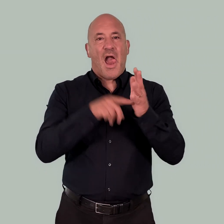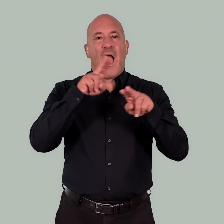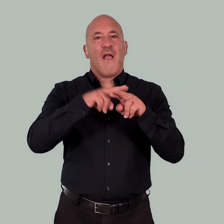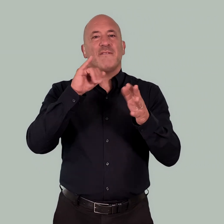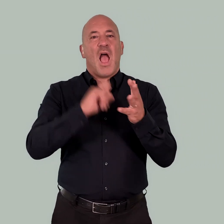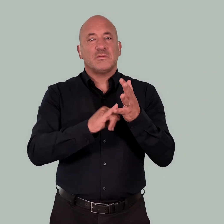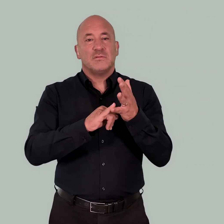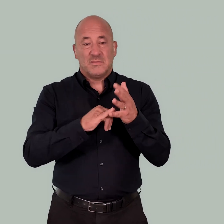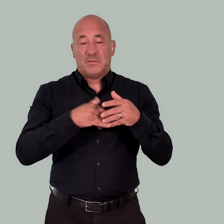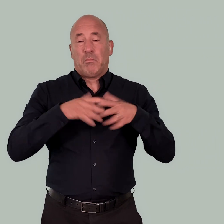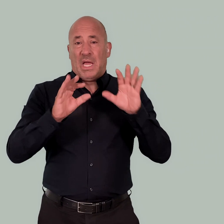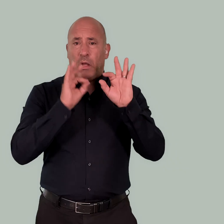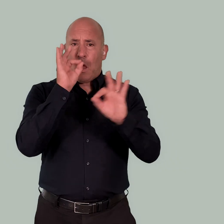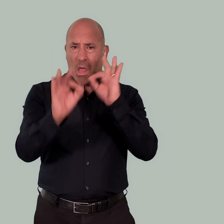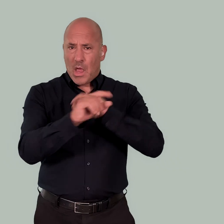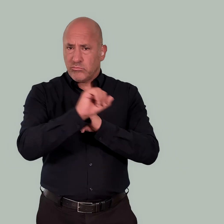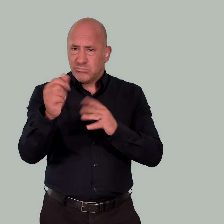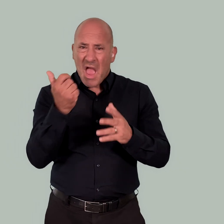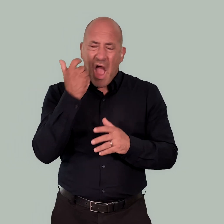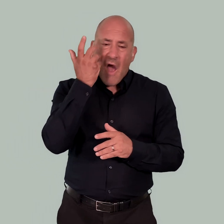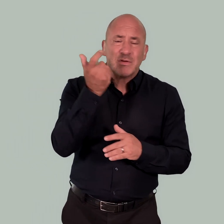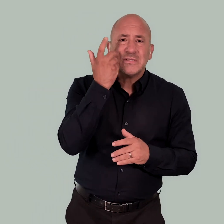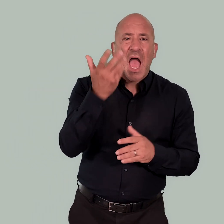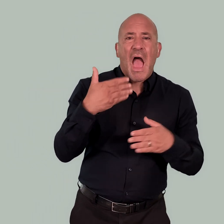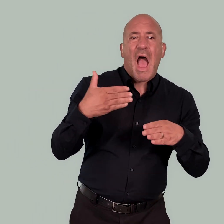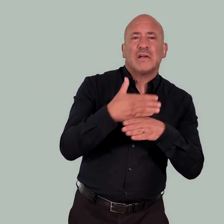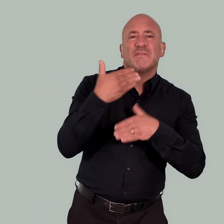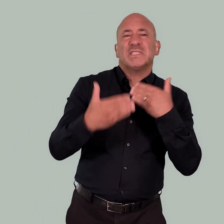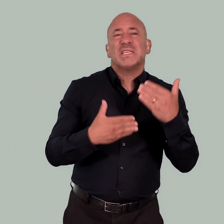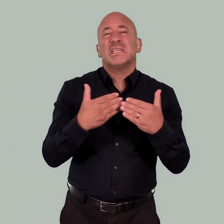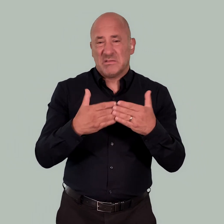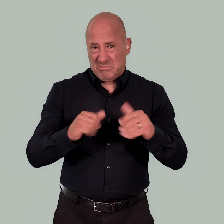2.16 The LFS also asks respondents about whether their day-to-day living activities